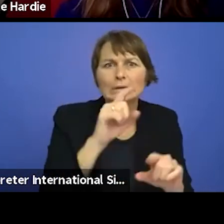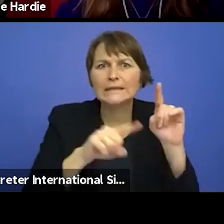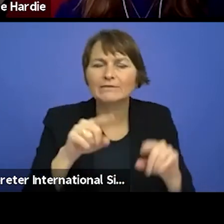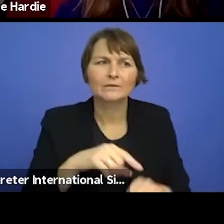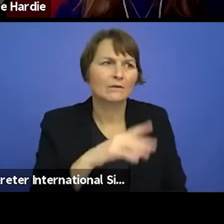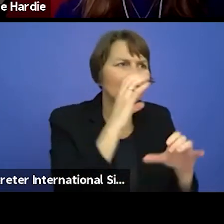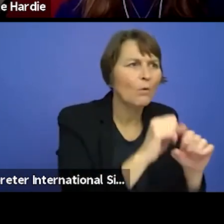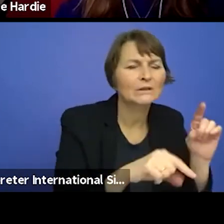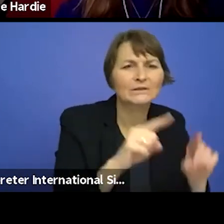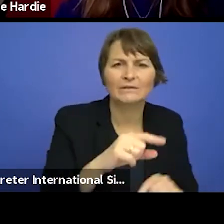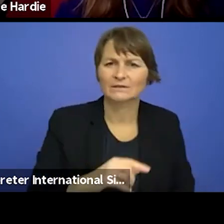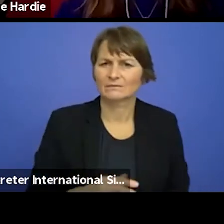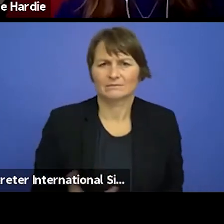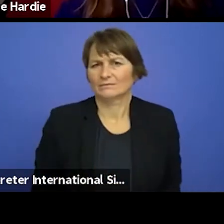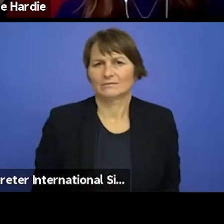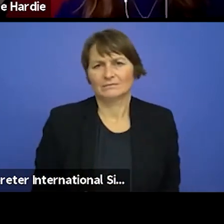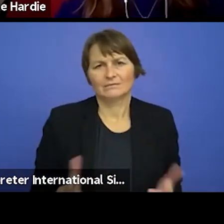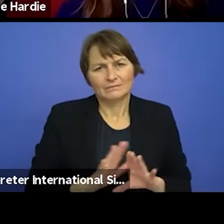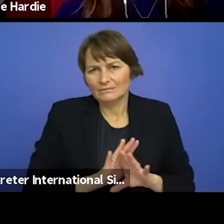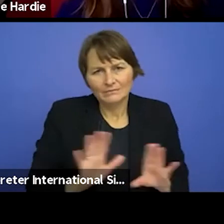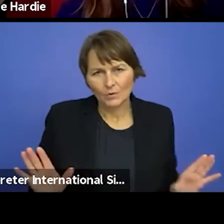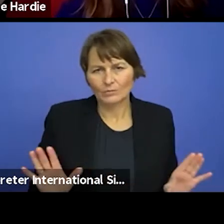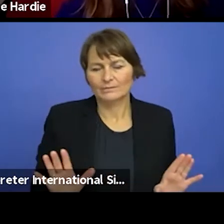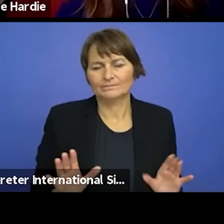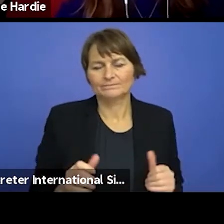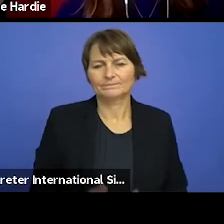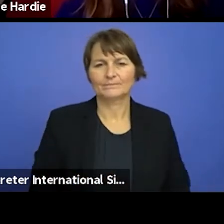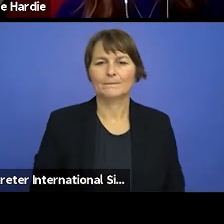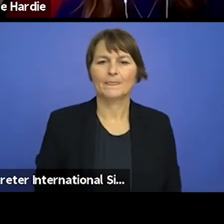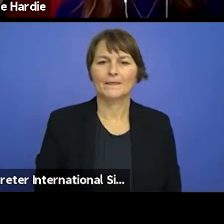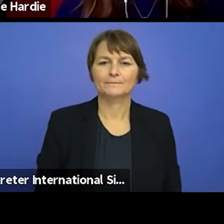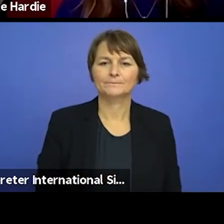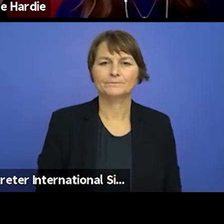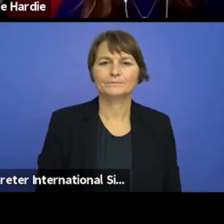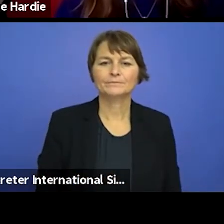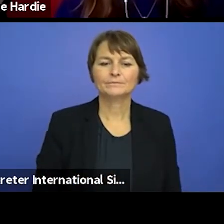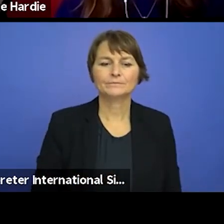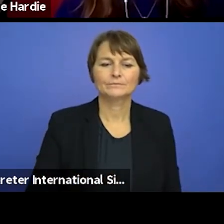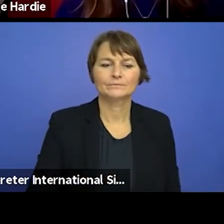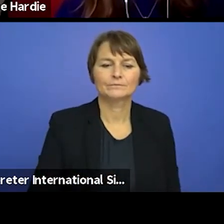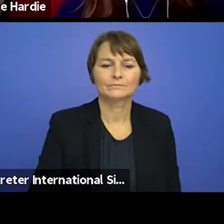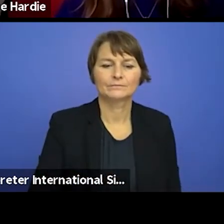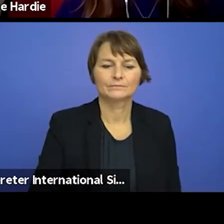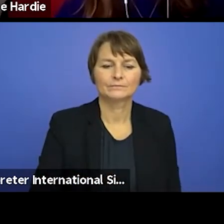exactly the way I will go about it you know. Can you explain the word tokenism more ? What do you